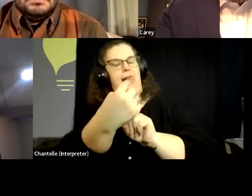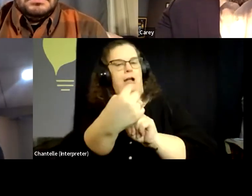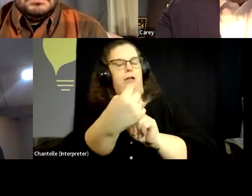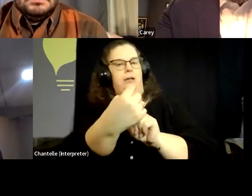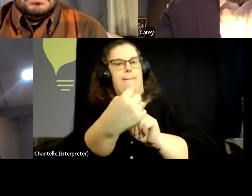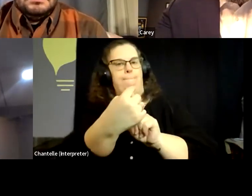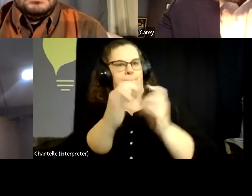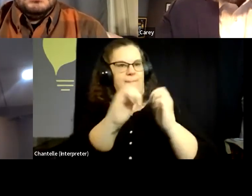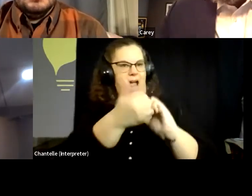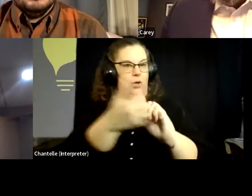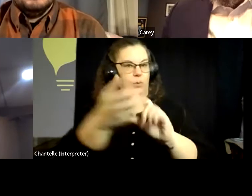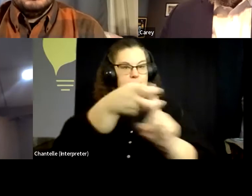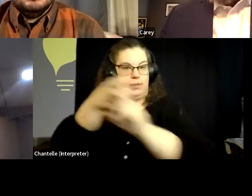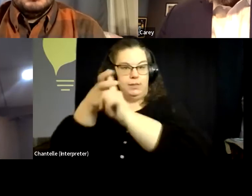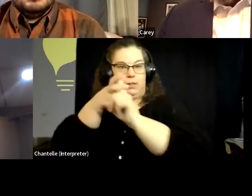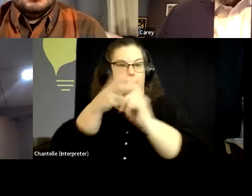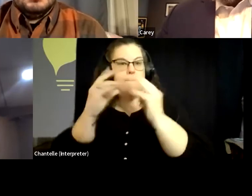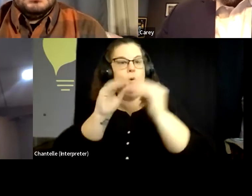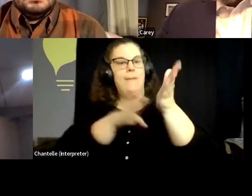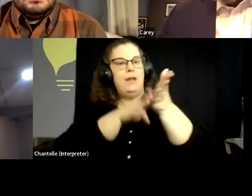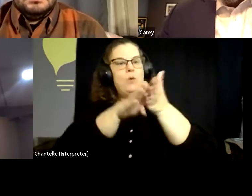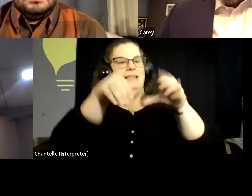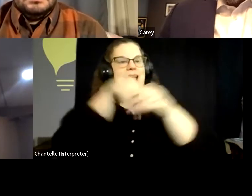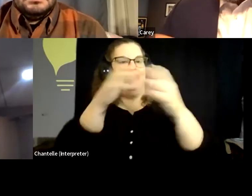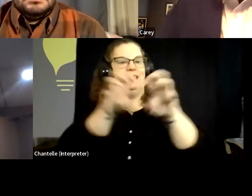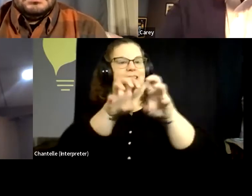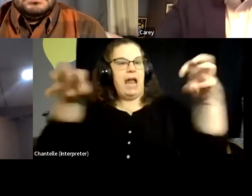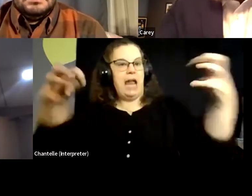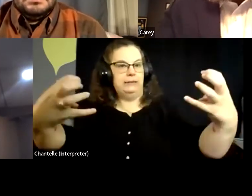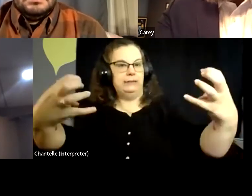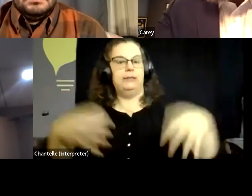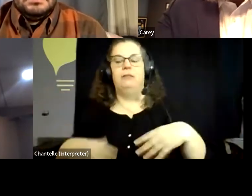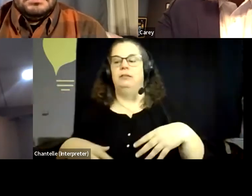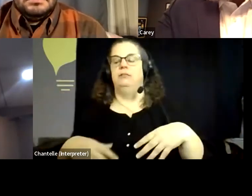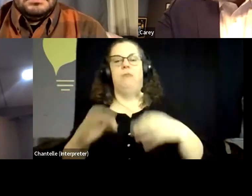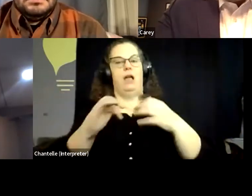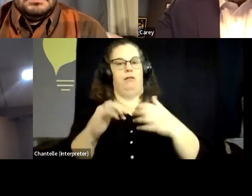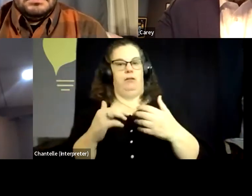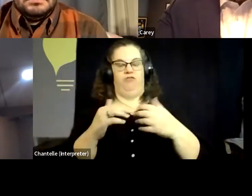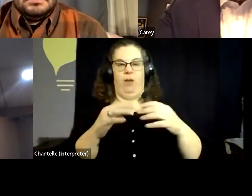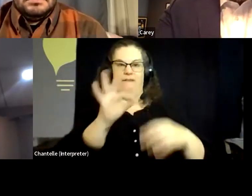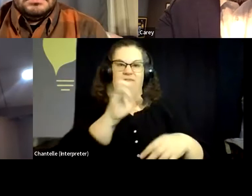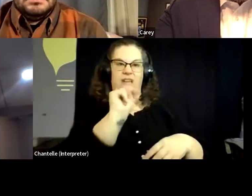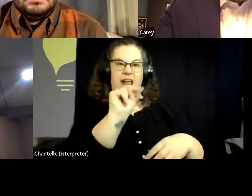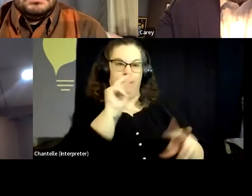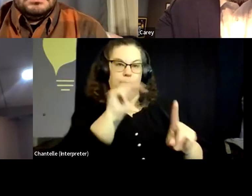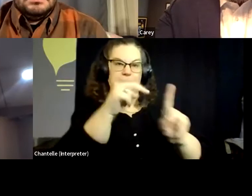how we get more minorities in the stands ? How do we grow the game of hockey from a fan perspective? It's an